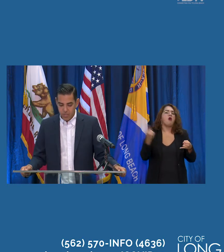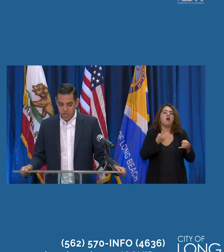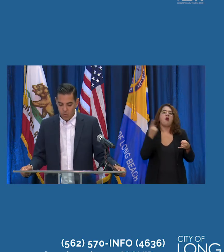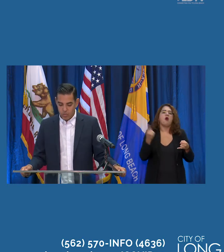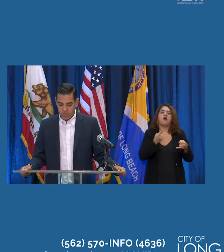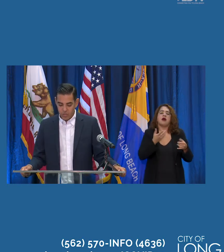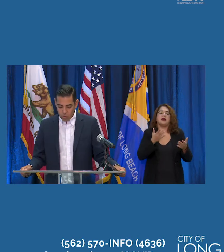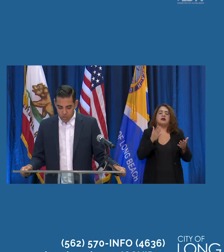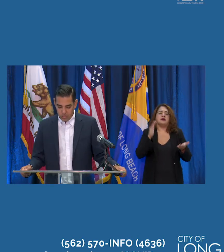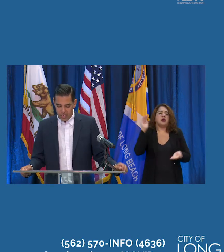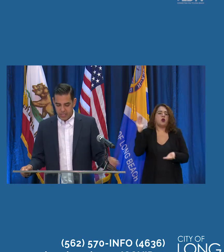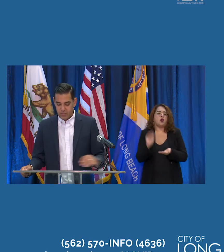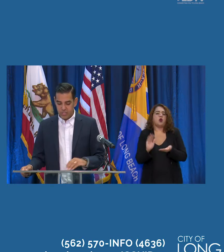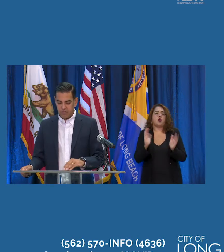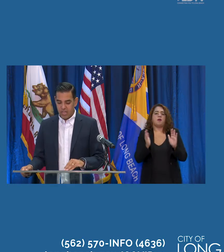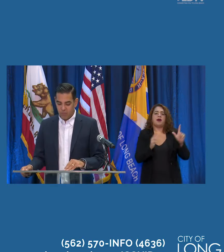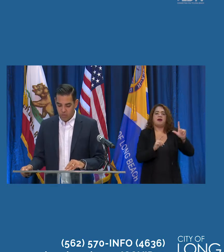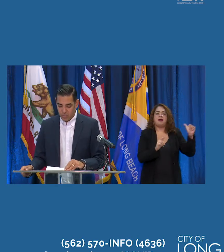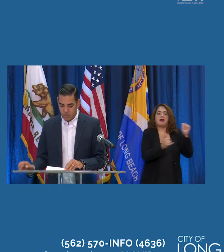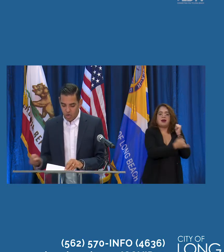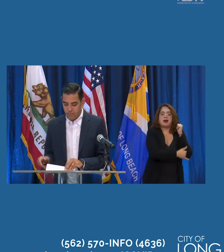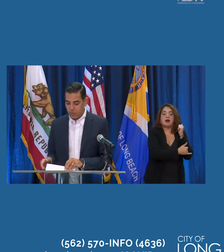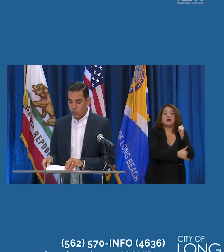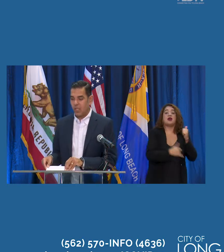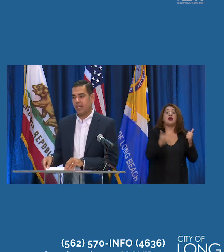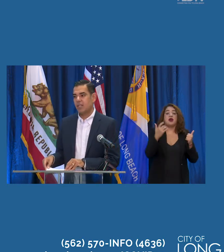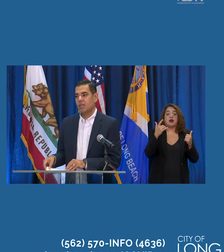which is the orange line. The state of California is the dark blue line